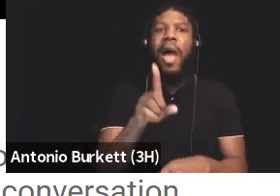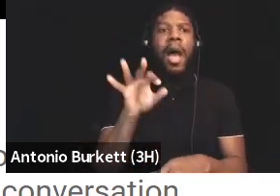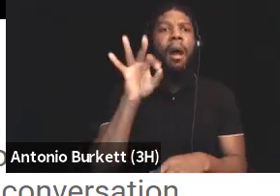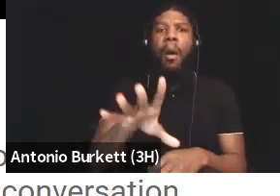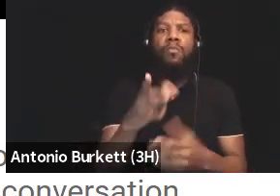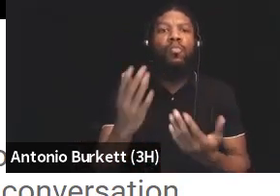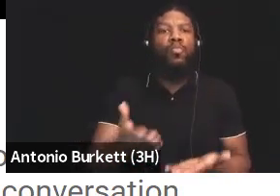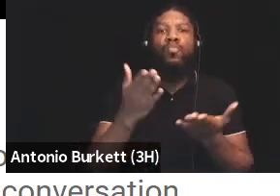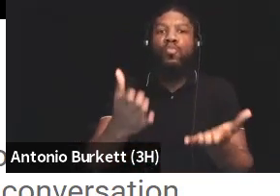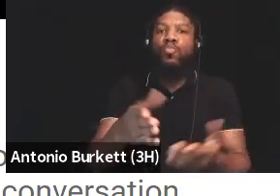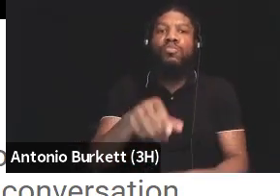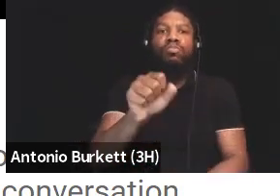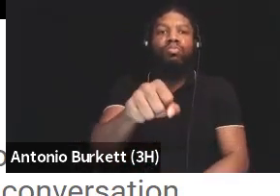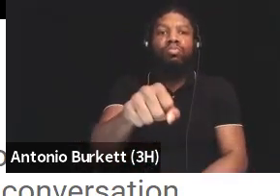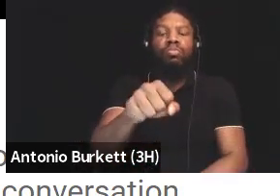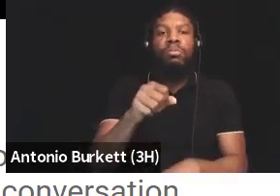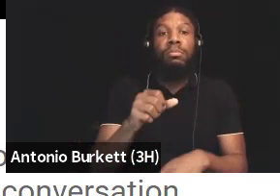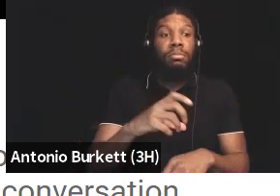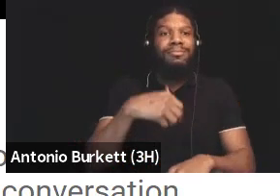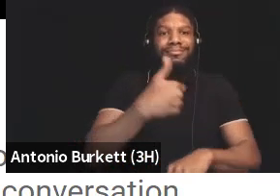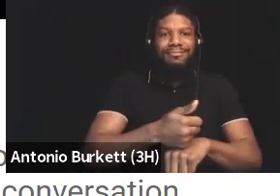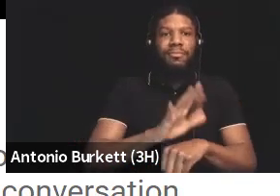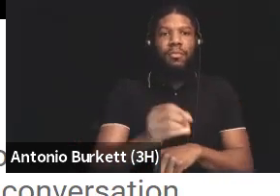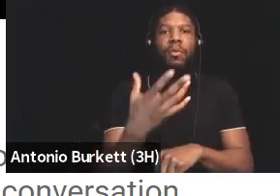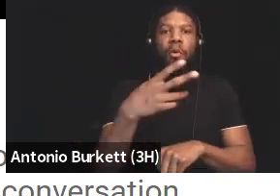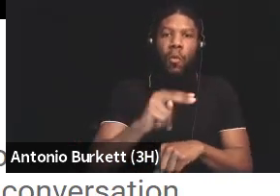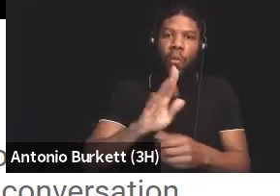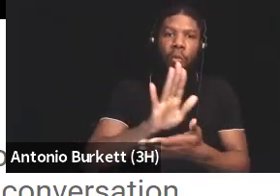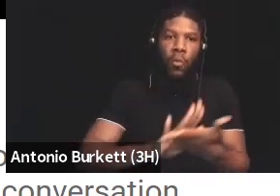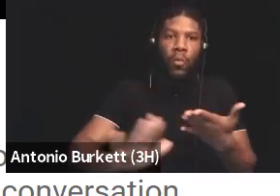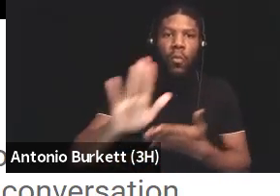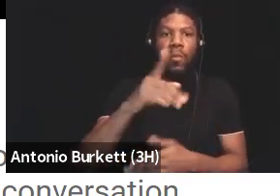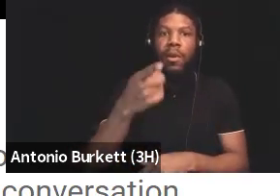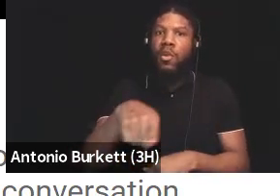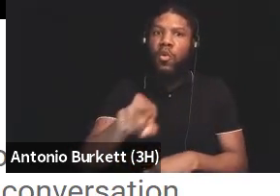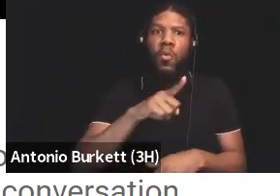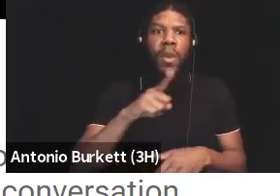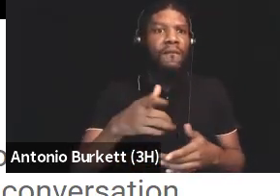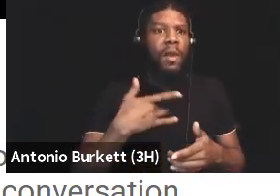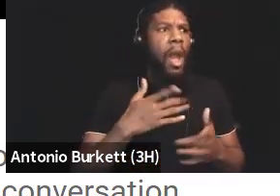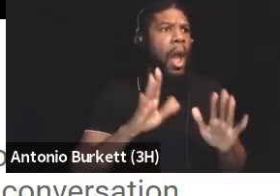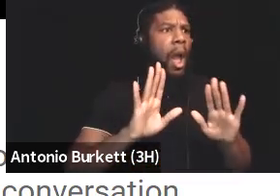doing that at your own institution. Because they have been very receptive to all kinds of ideas.